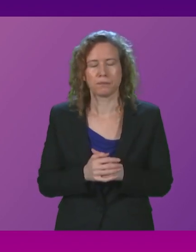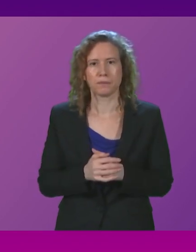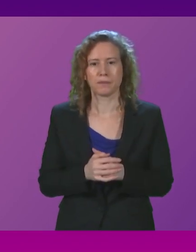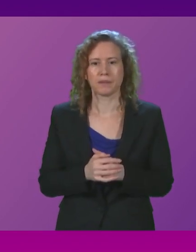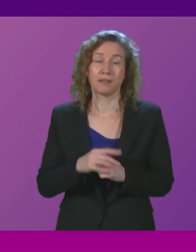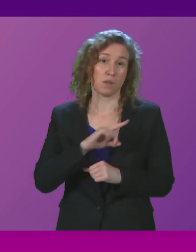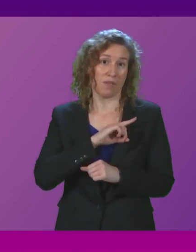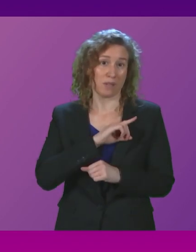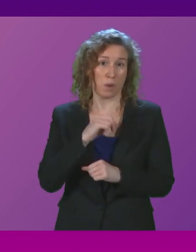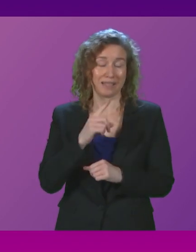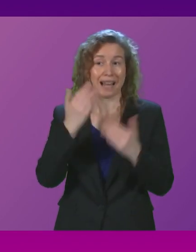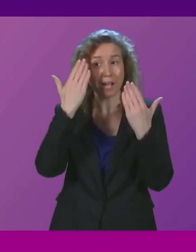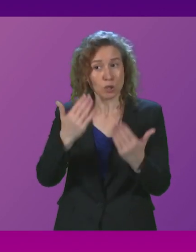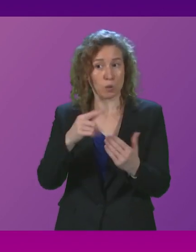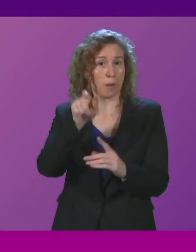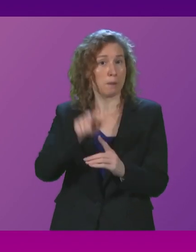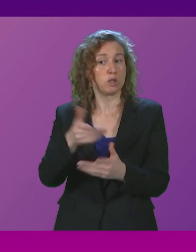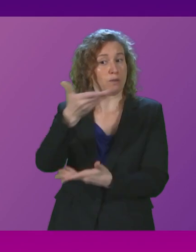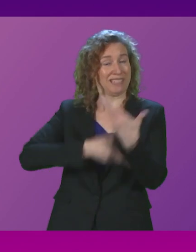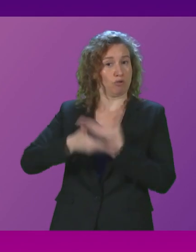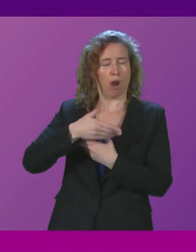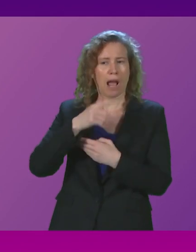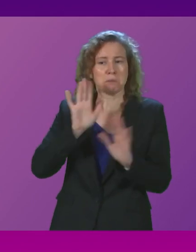That is why I said that I did not know whether that was the case in that particular instance.